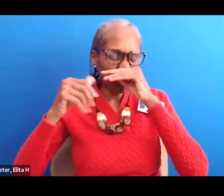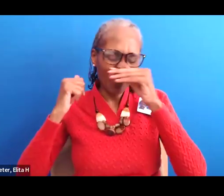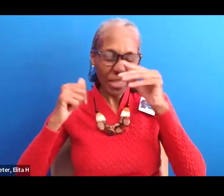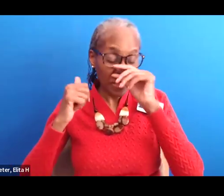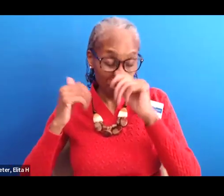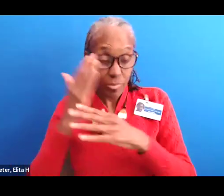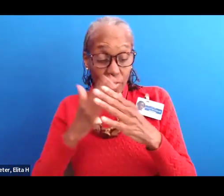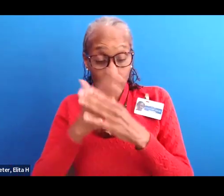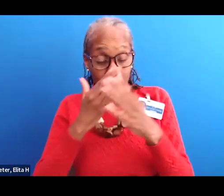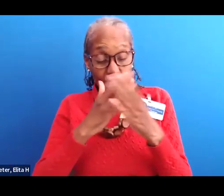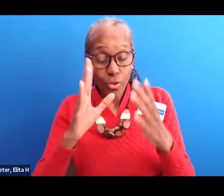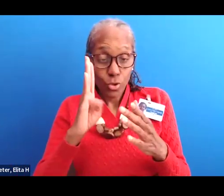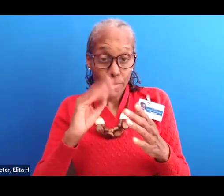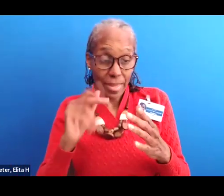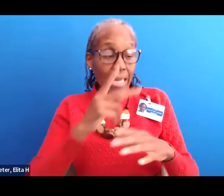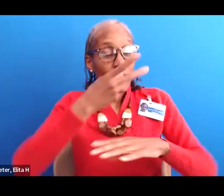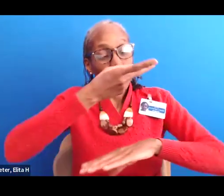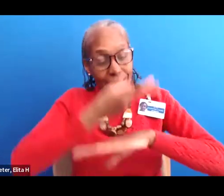When you lay down and stretch out, that's causing that